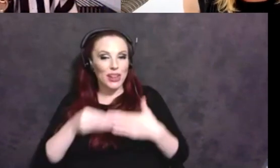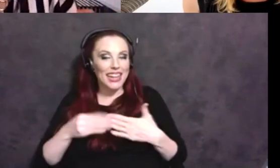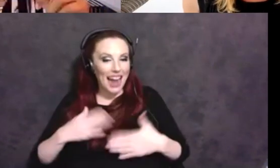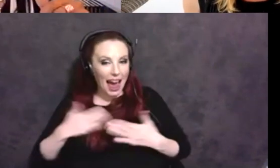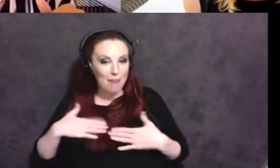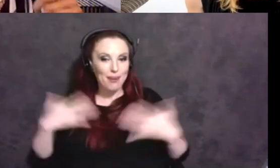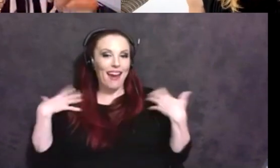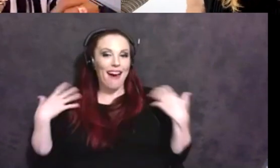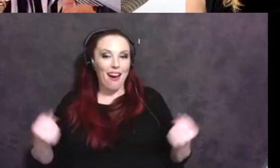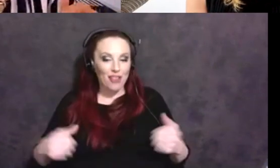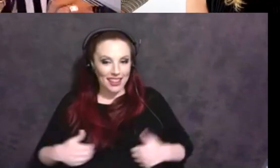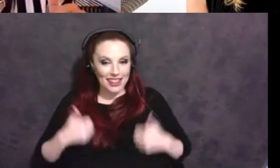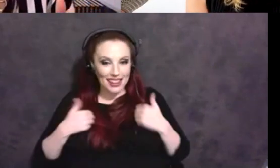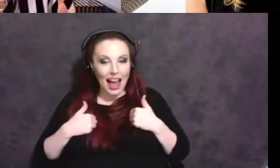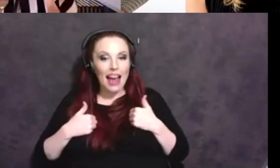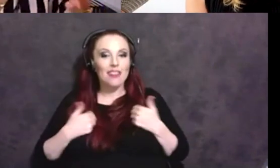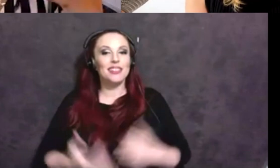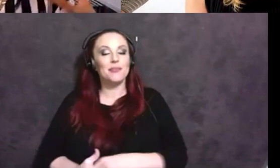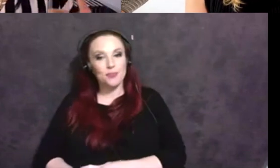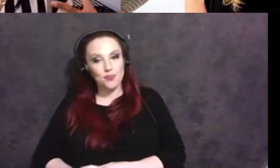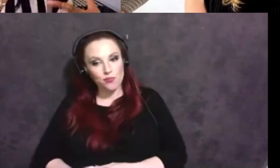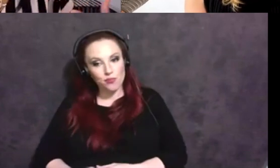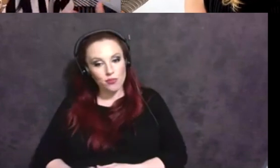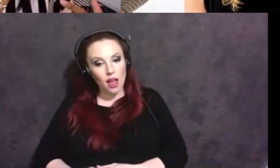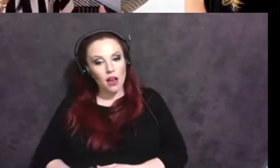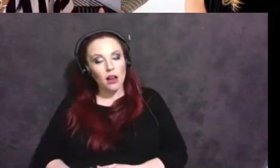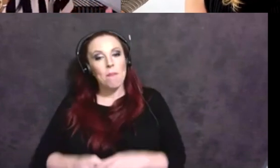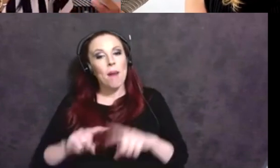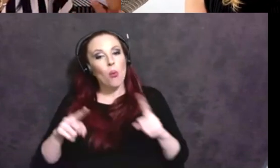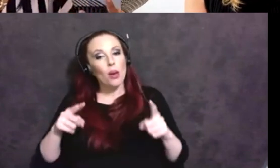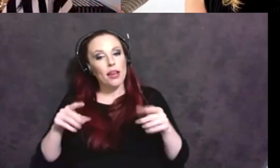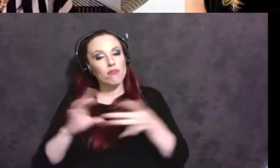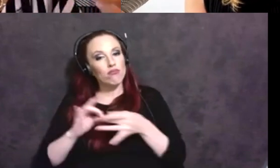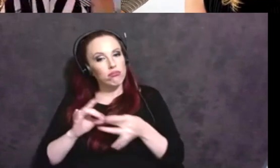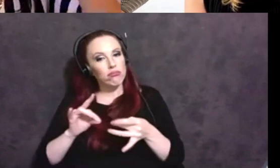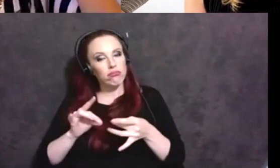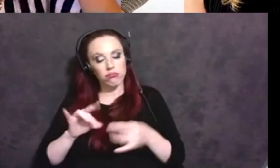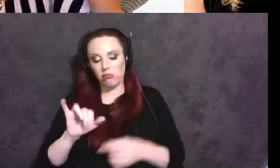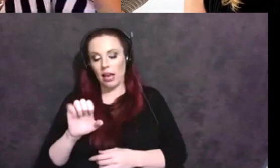dippy stuff and ironically this is exactly what the research says causes us to lead happier,